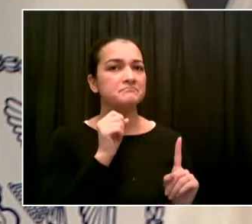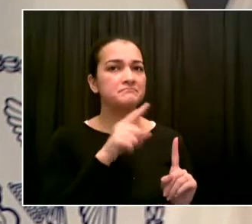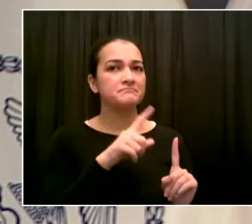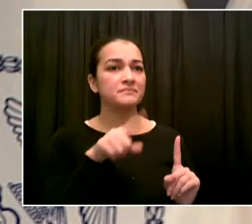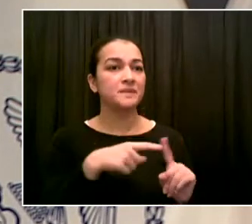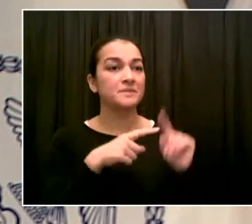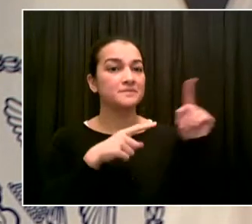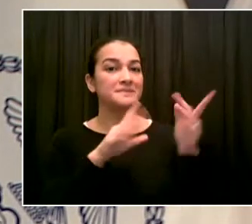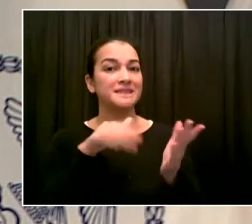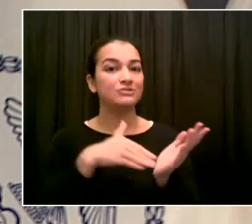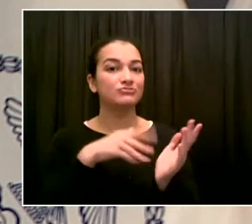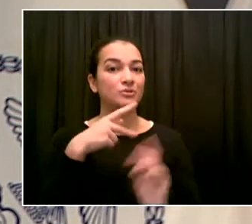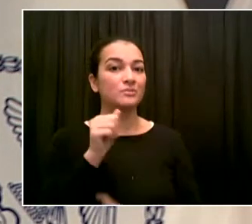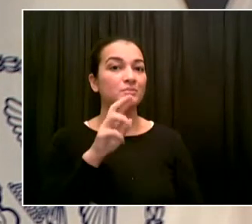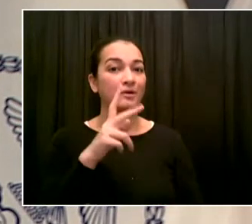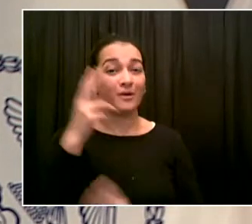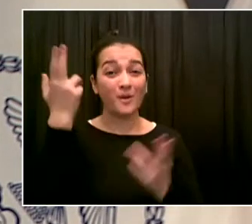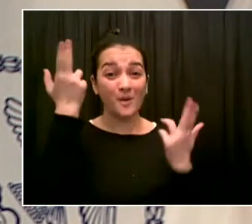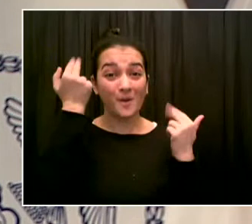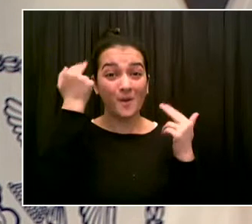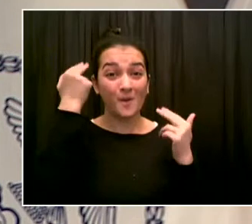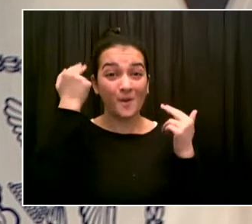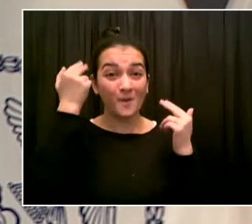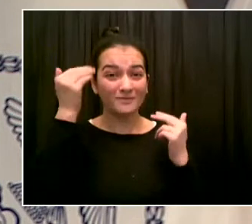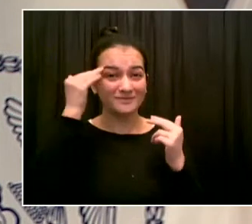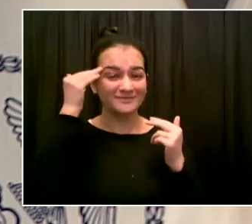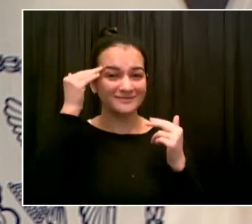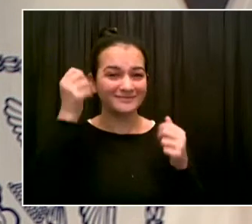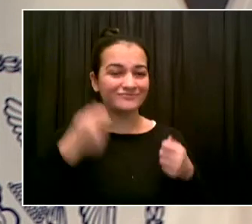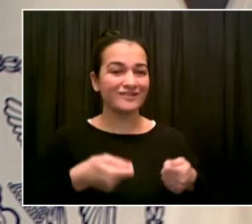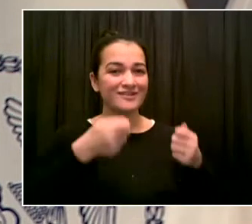WHY ARE YOU TRYING TO BAN